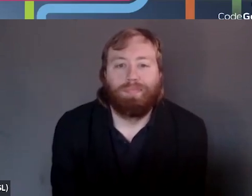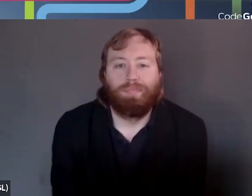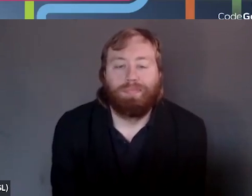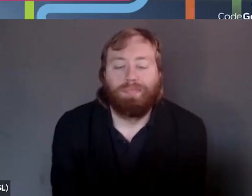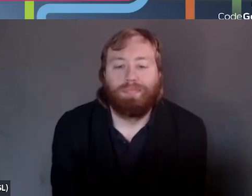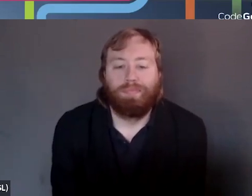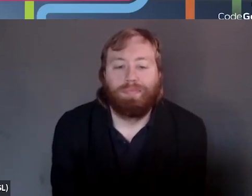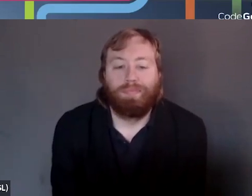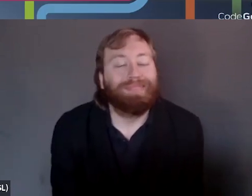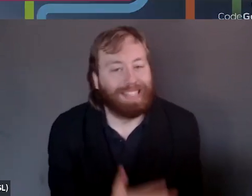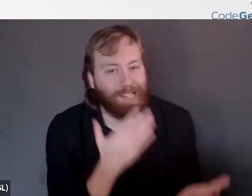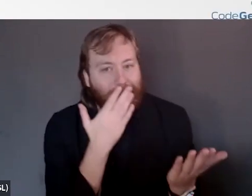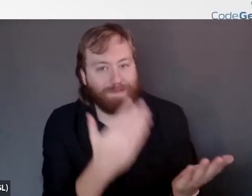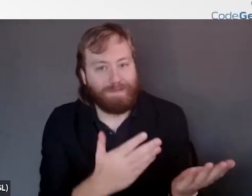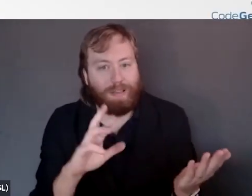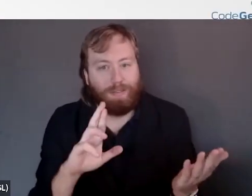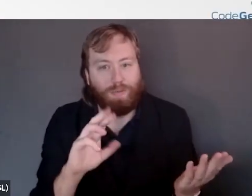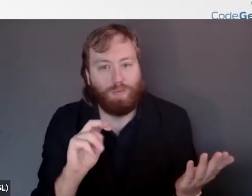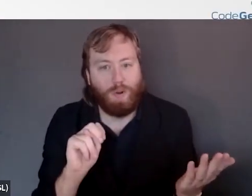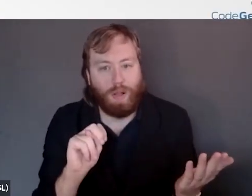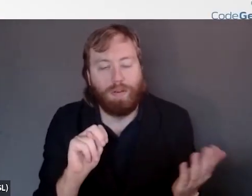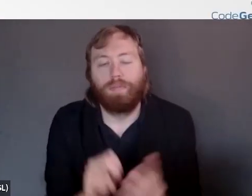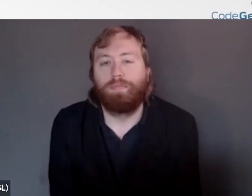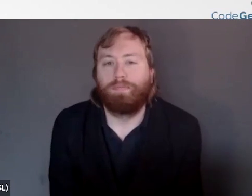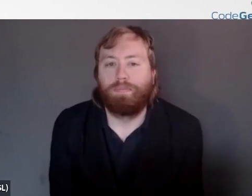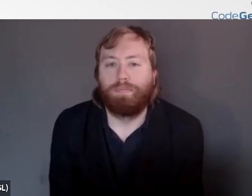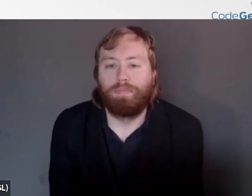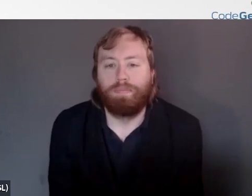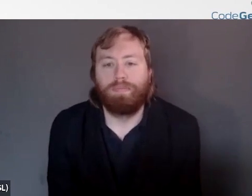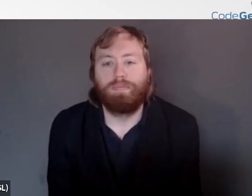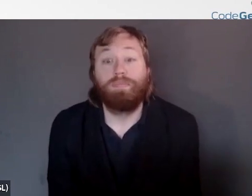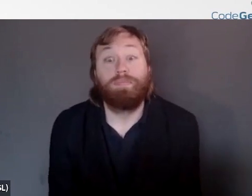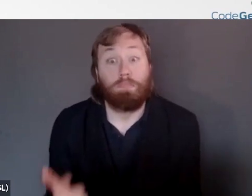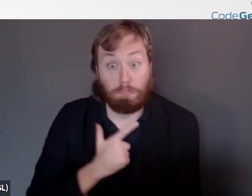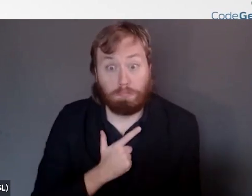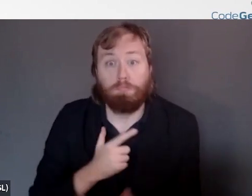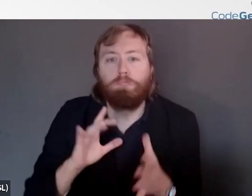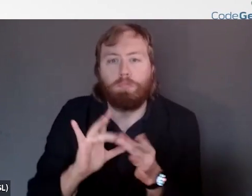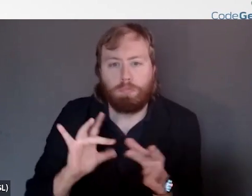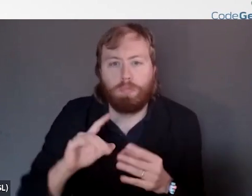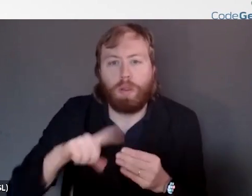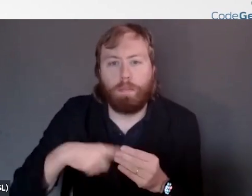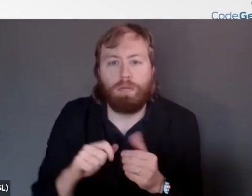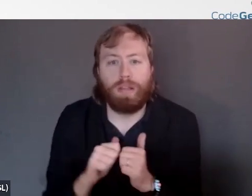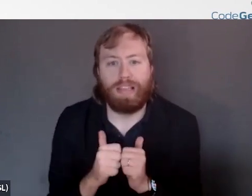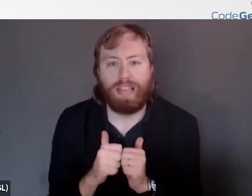Thank you, Ron. I'm going to be talking about how to build tables in HTML